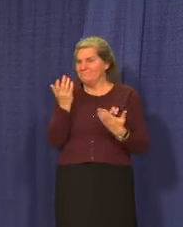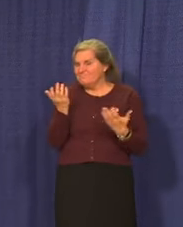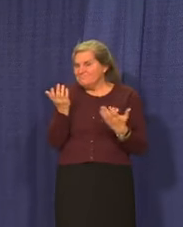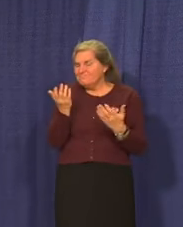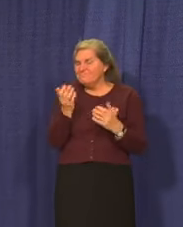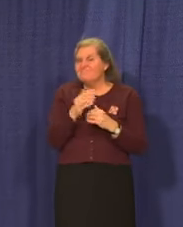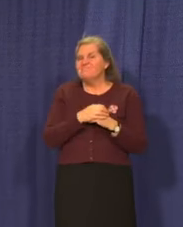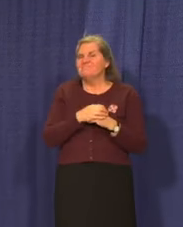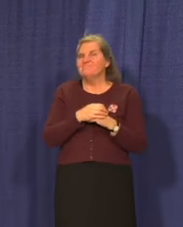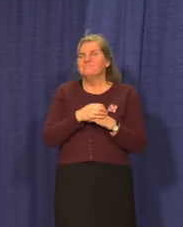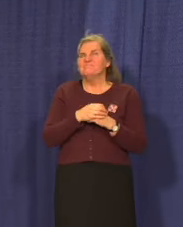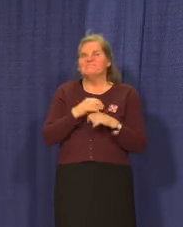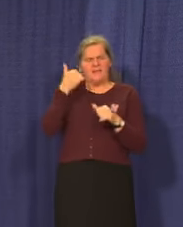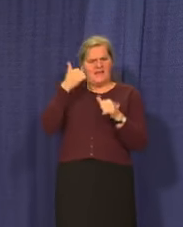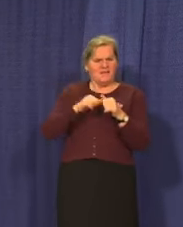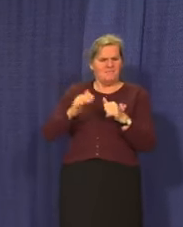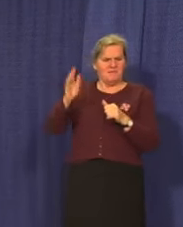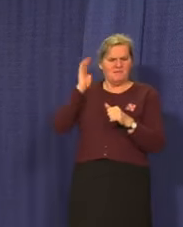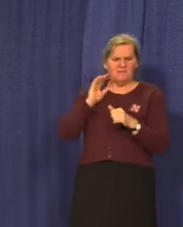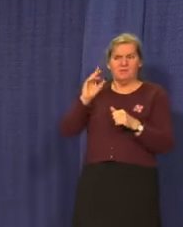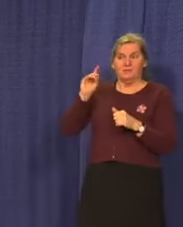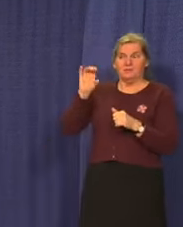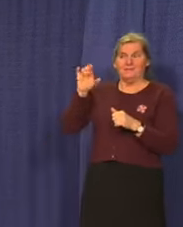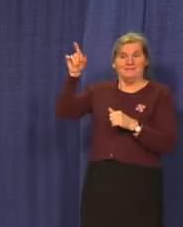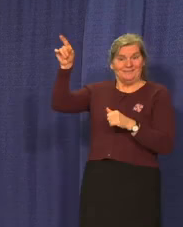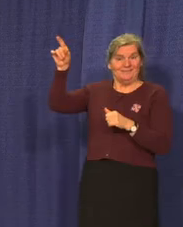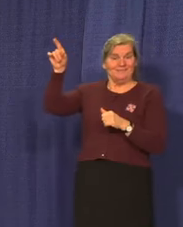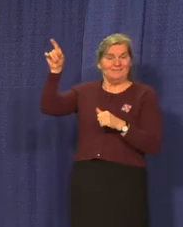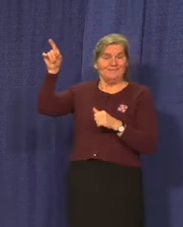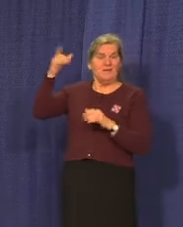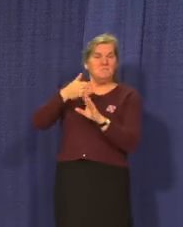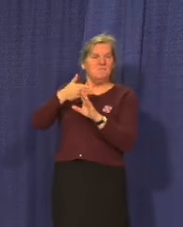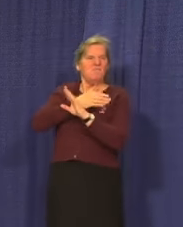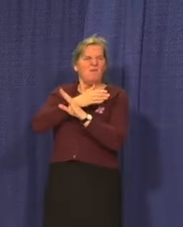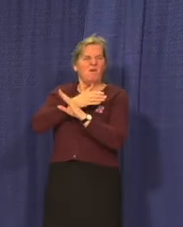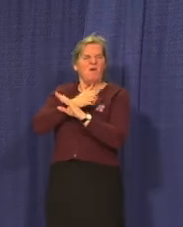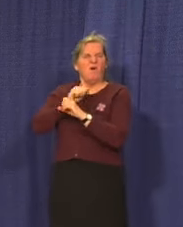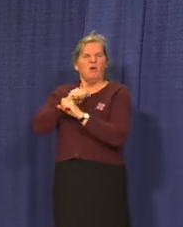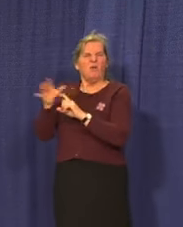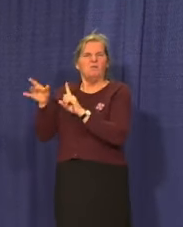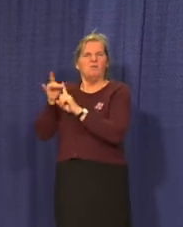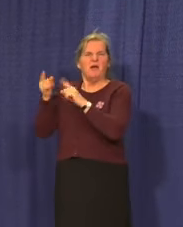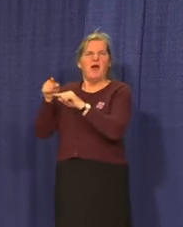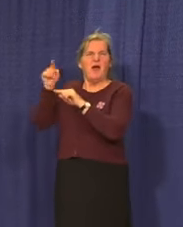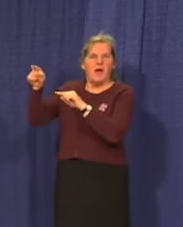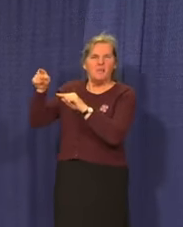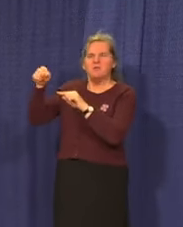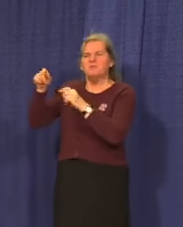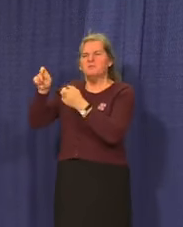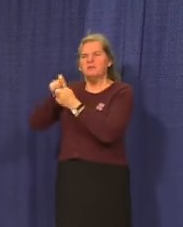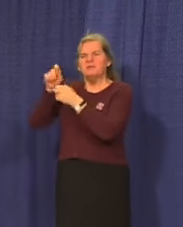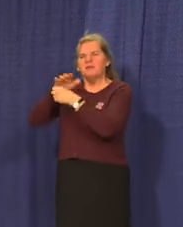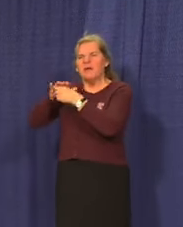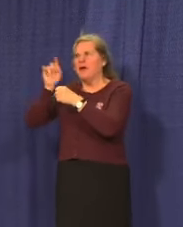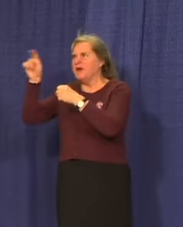ANECDOTALLY, I REMEMBER IN DAWSON, BEFORE THE CASE WHERE WE ASK THE FOLKS IF YOU ARE IN CERTAIN AREAS AND IF YOUR